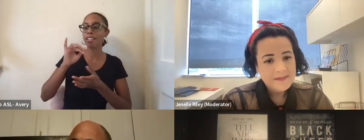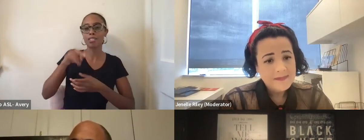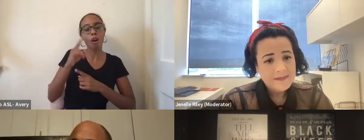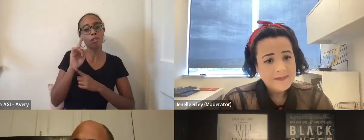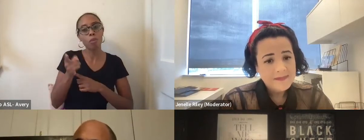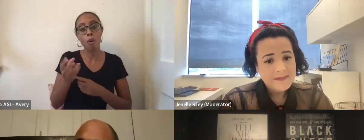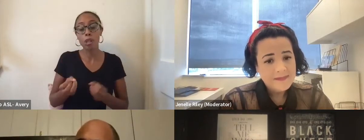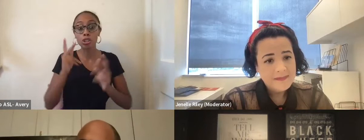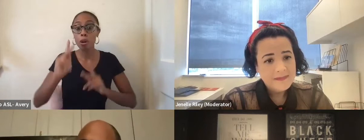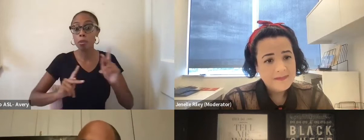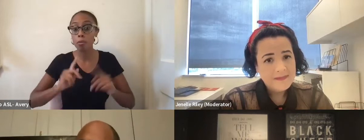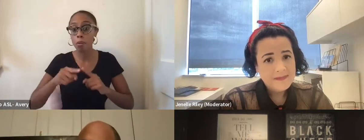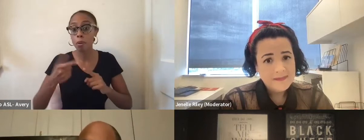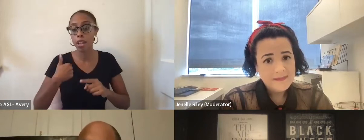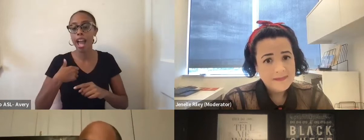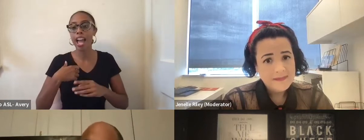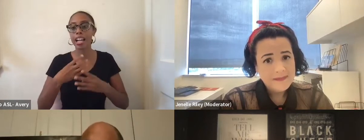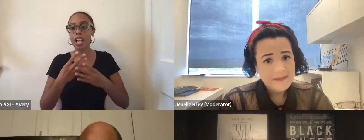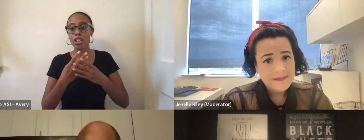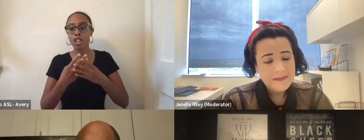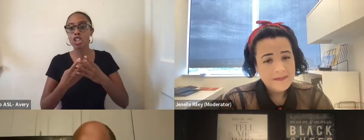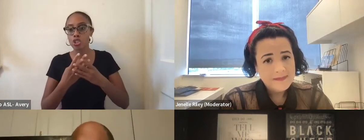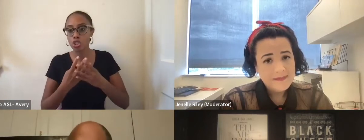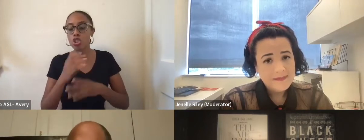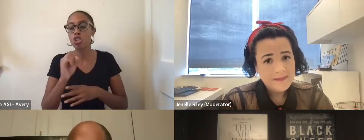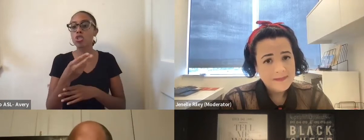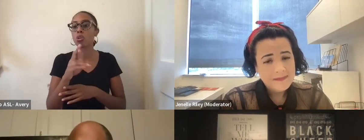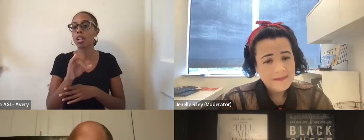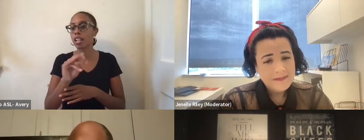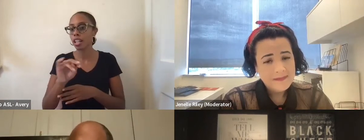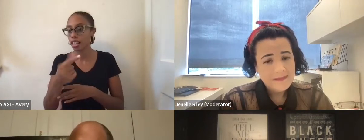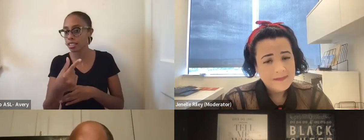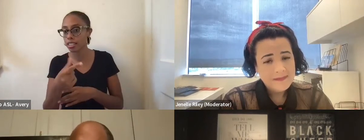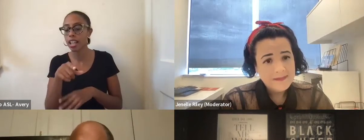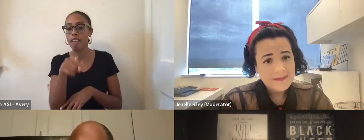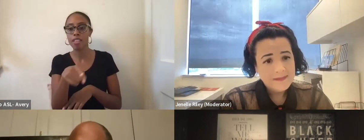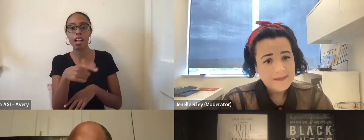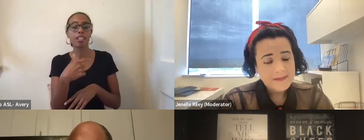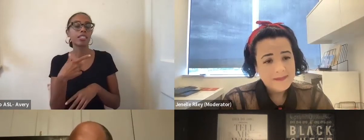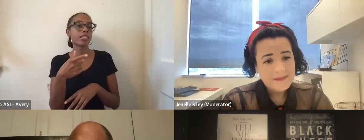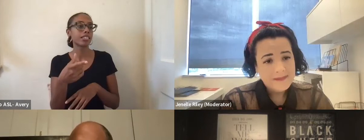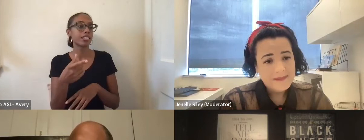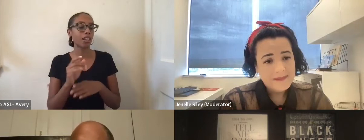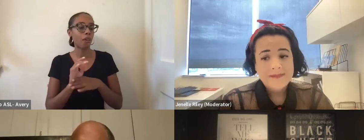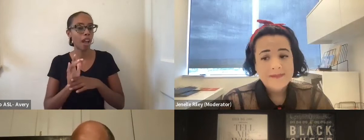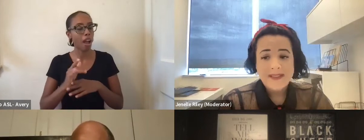like I didn't think I was going to be so emotional. I know what happened.